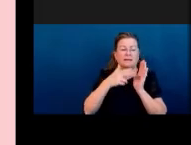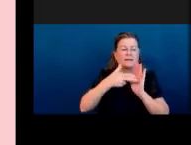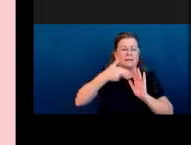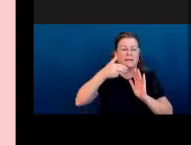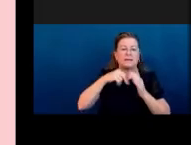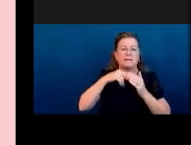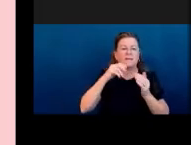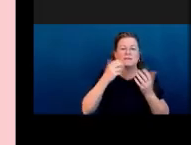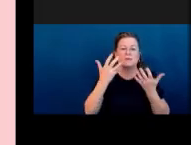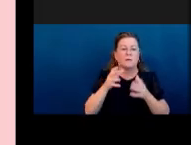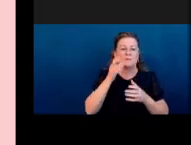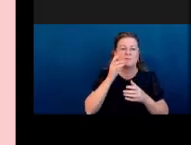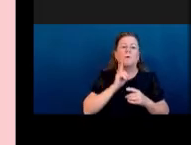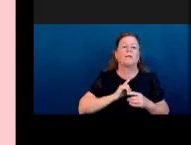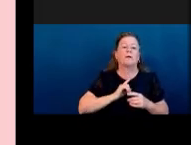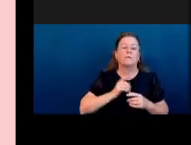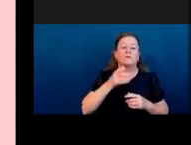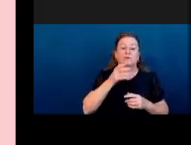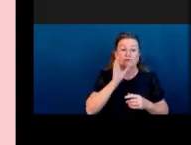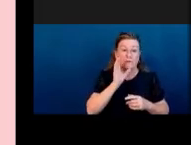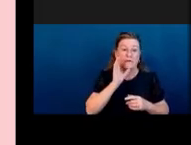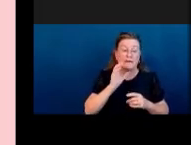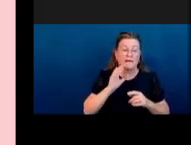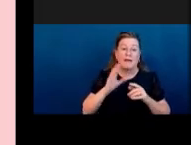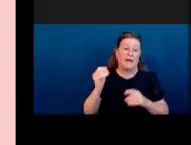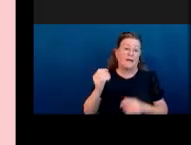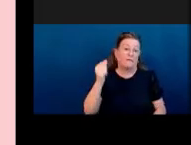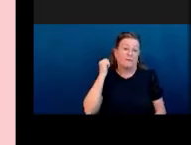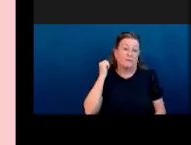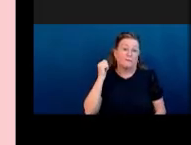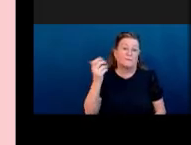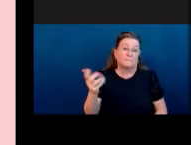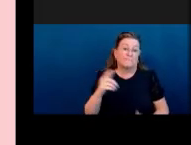a lot, and then sometimes just refusals and so a lot, I've